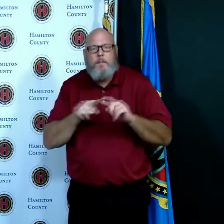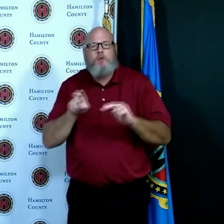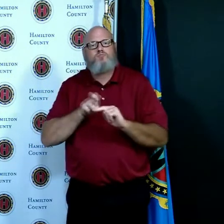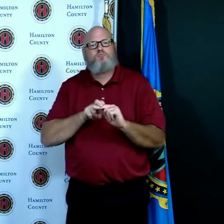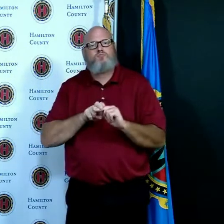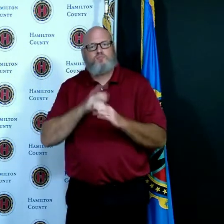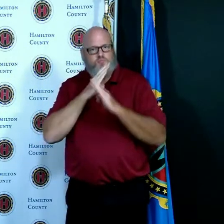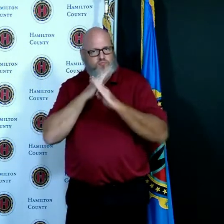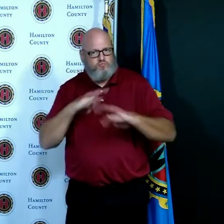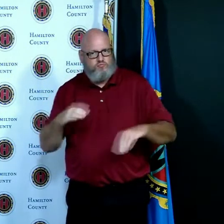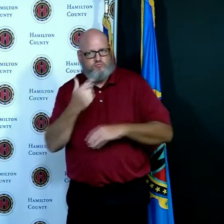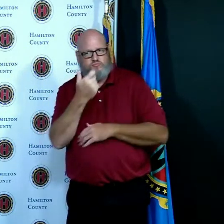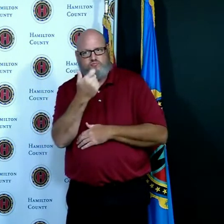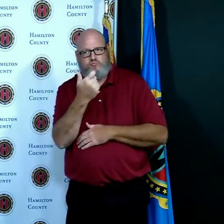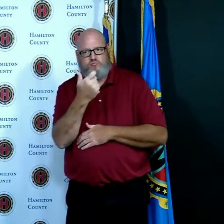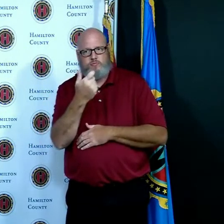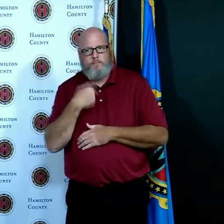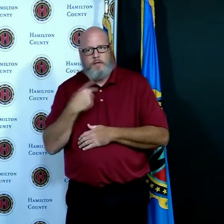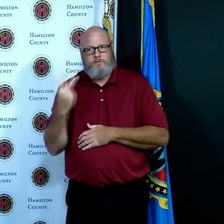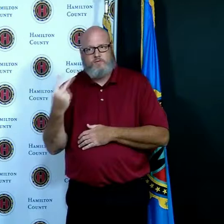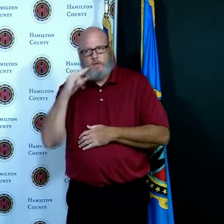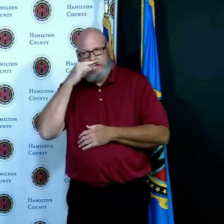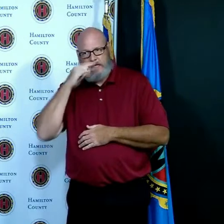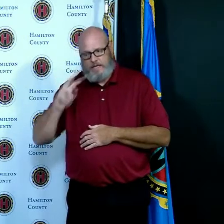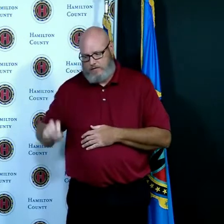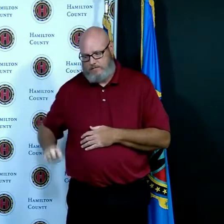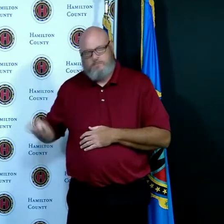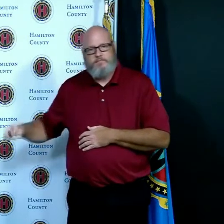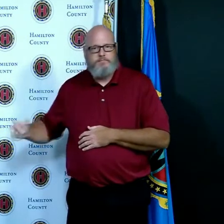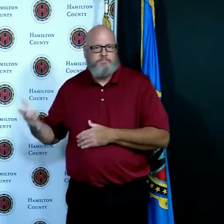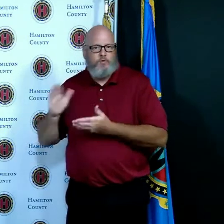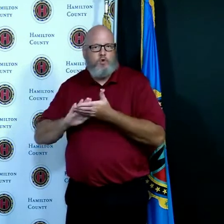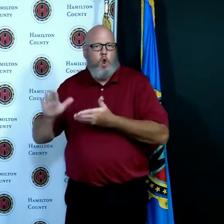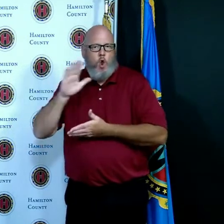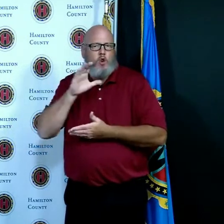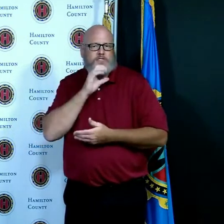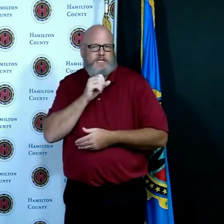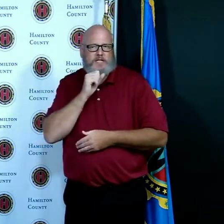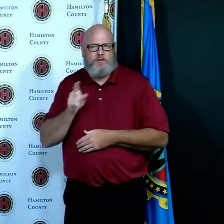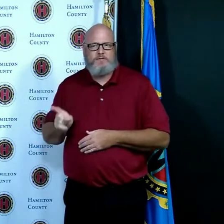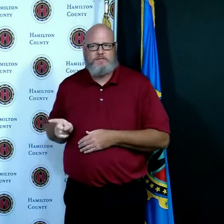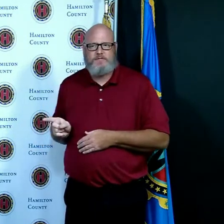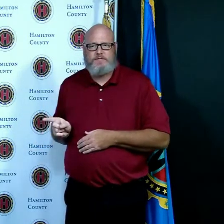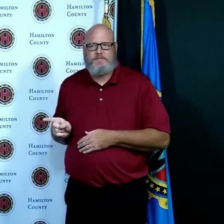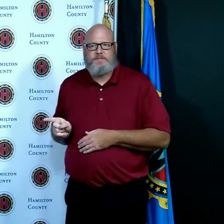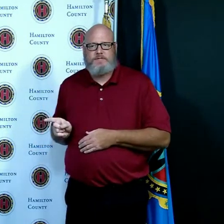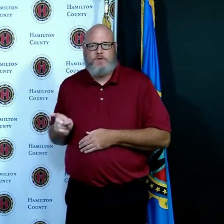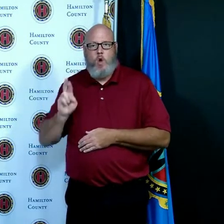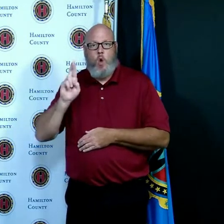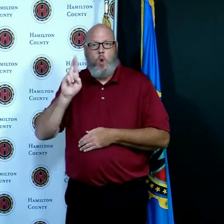of them and they were both college age were most interested in was RBG and watching her as she leaned